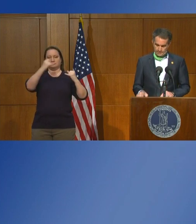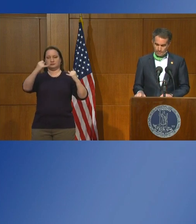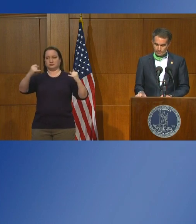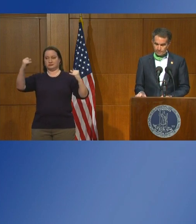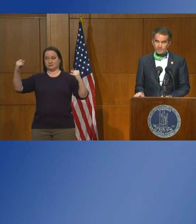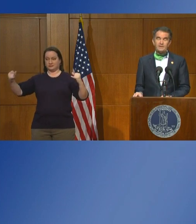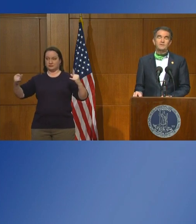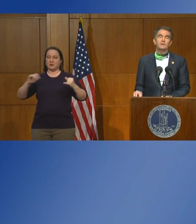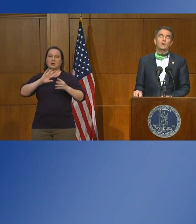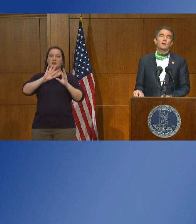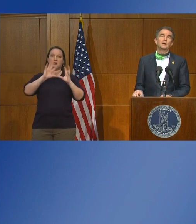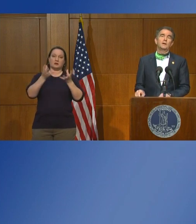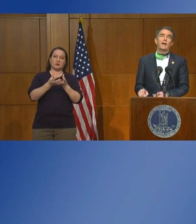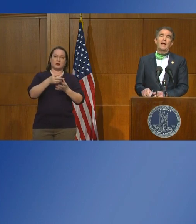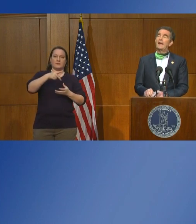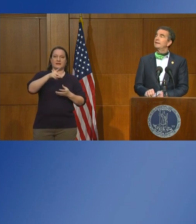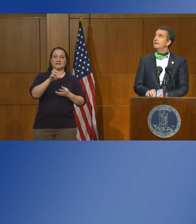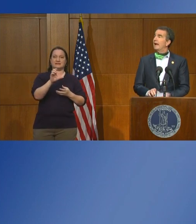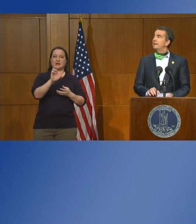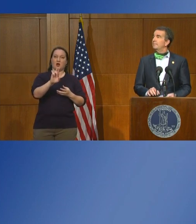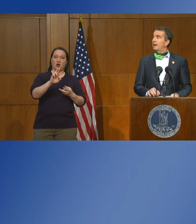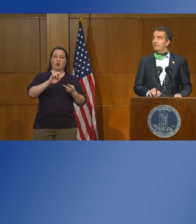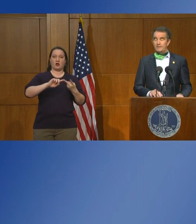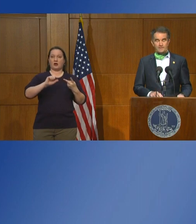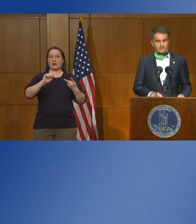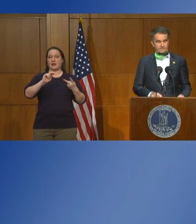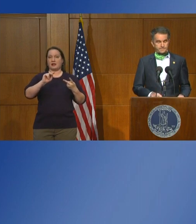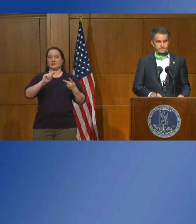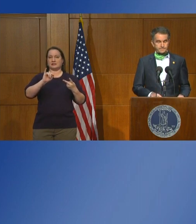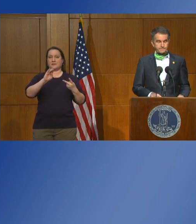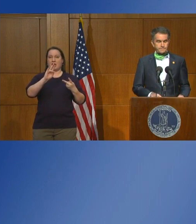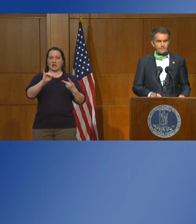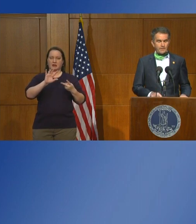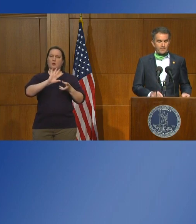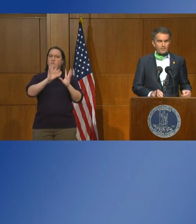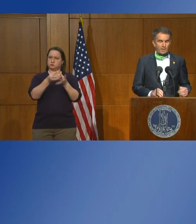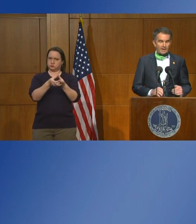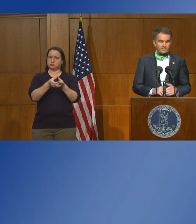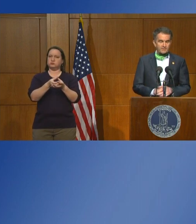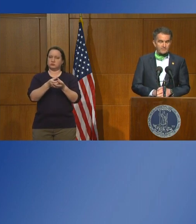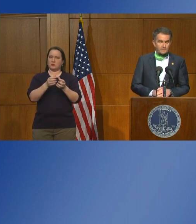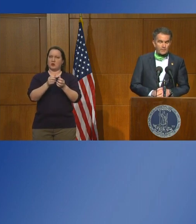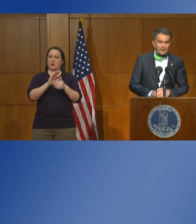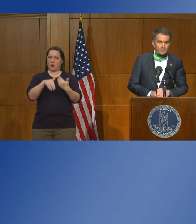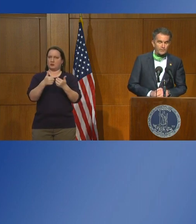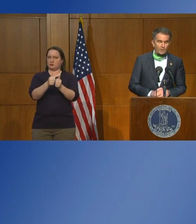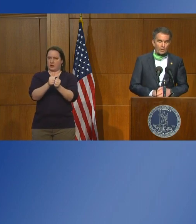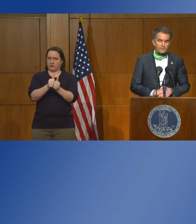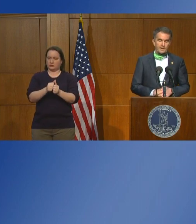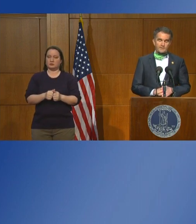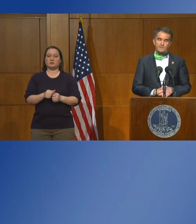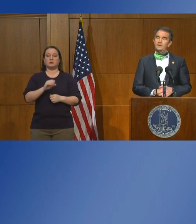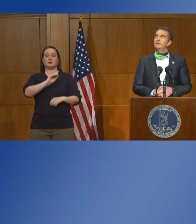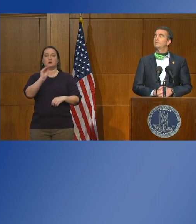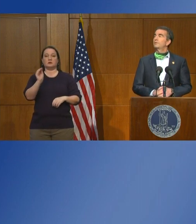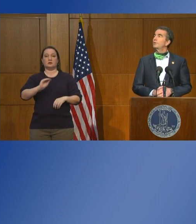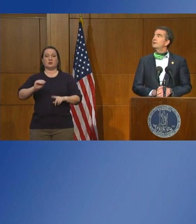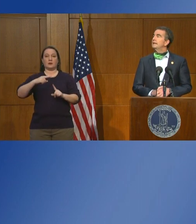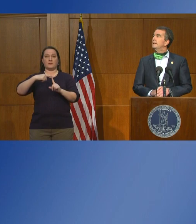ARE TRENDS LOOK LIKE WITH ALL TEST INCLUDE BOTH THE PC OUR